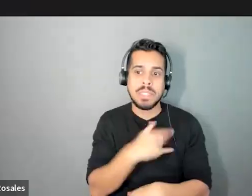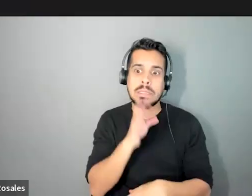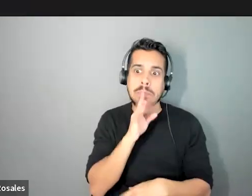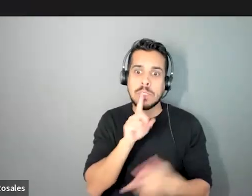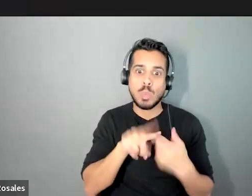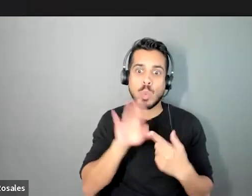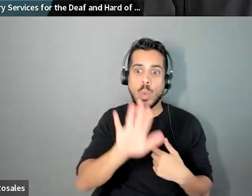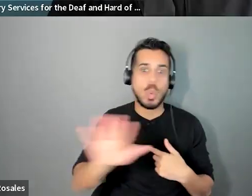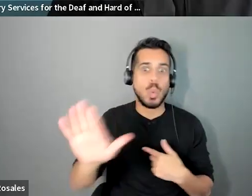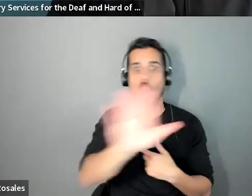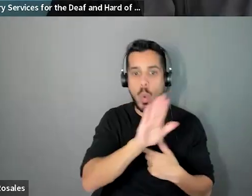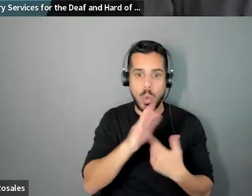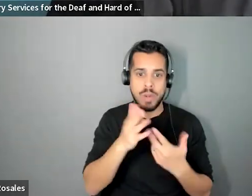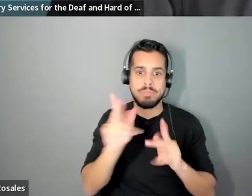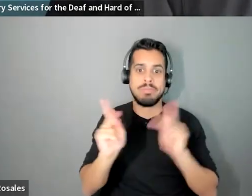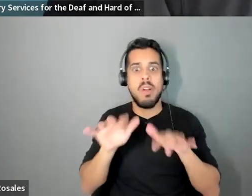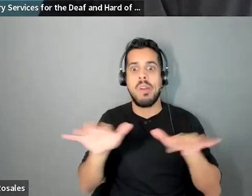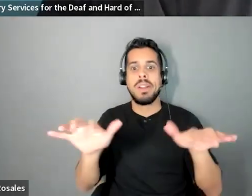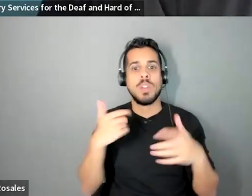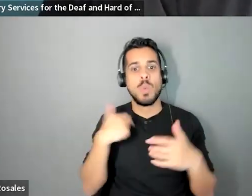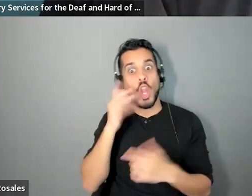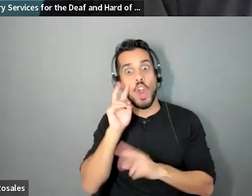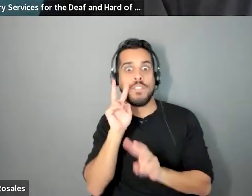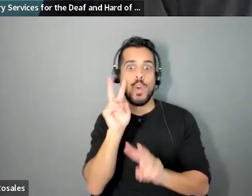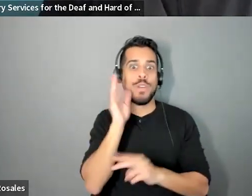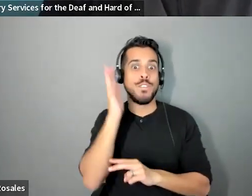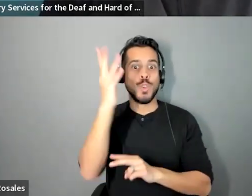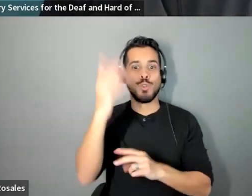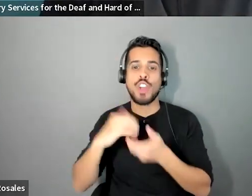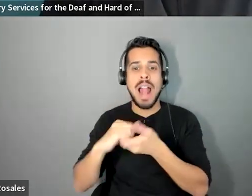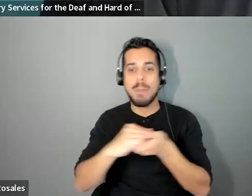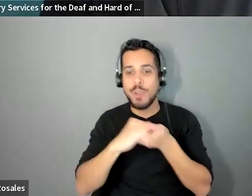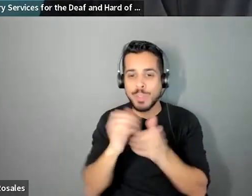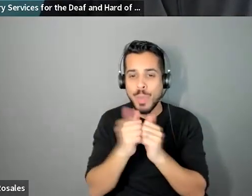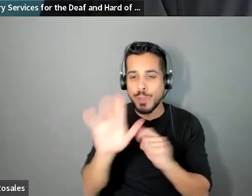Uh... we look forward to future collaborations with, uh... with your team, we really do.